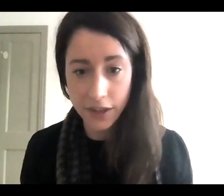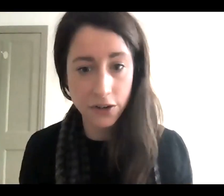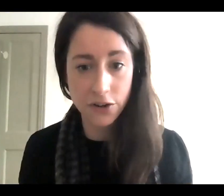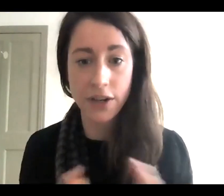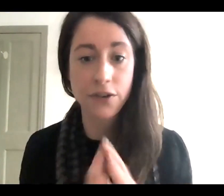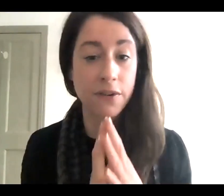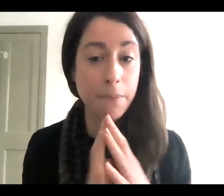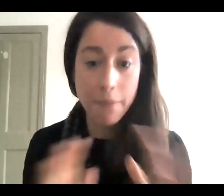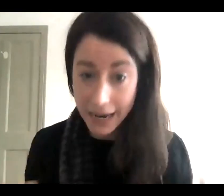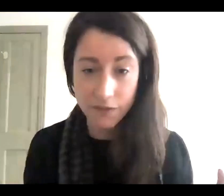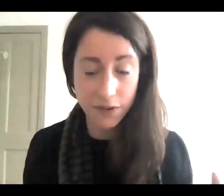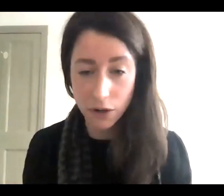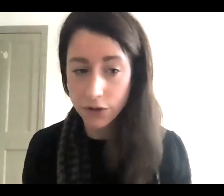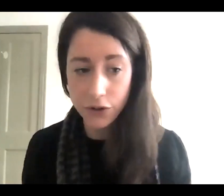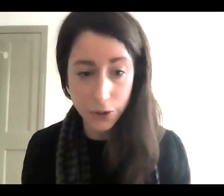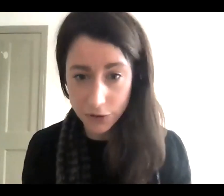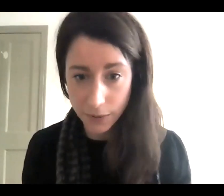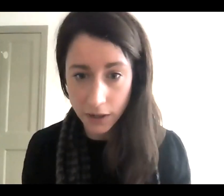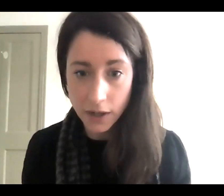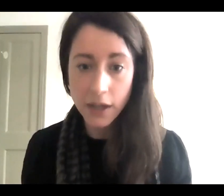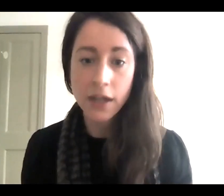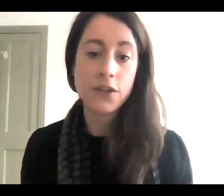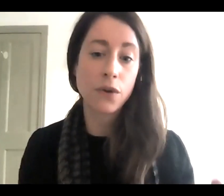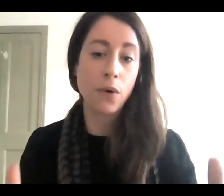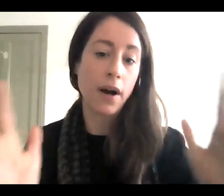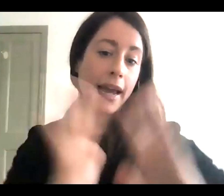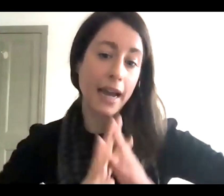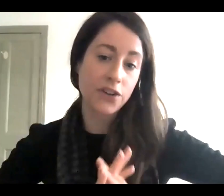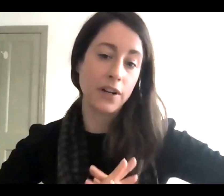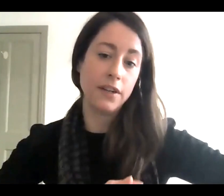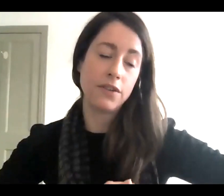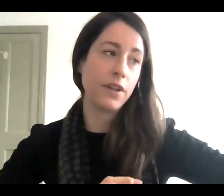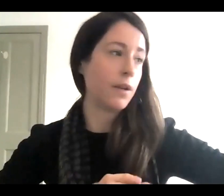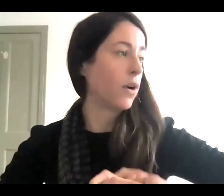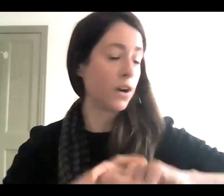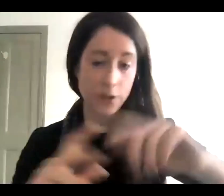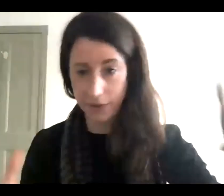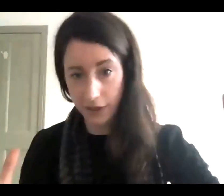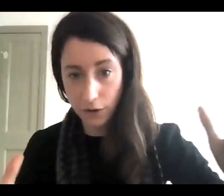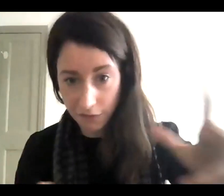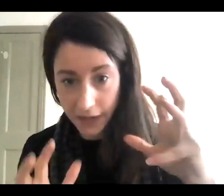a theater director is massively unusual, so I actually did a workshop at the Young Vic